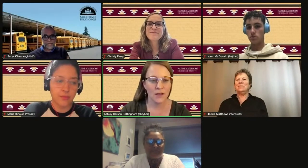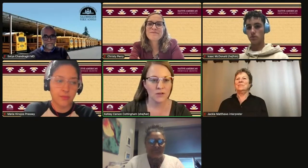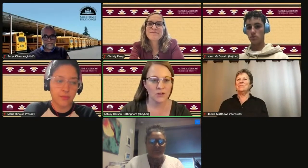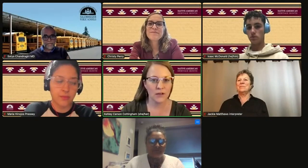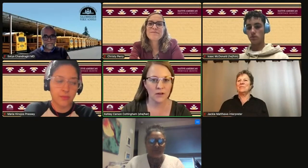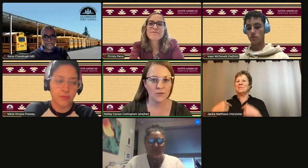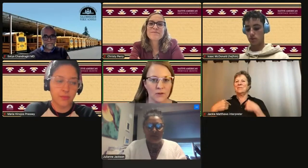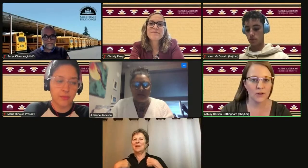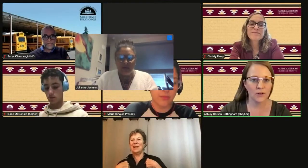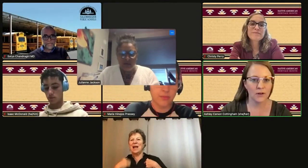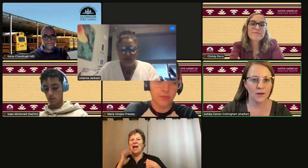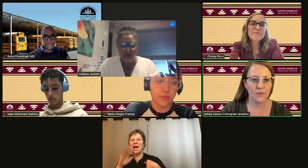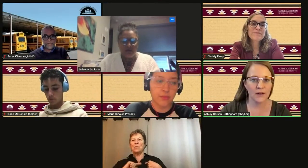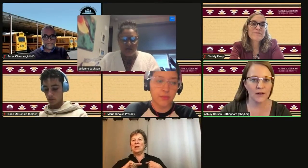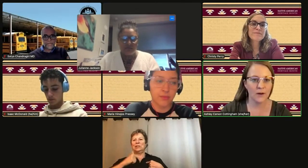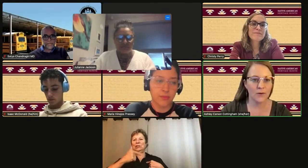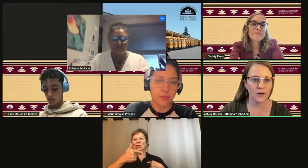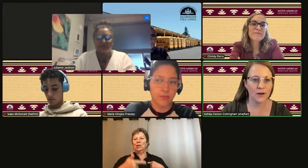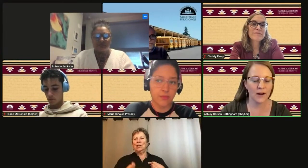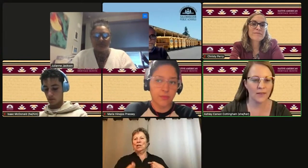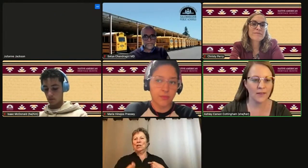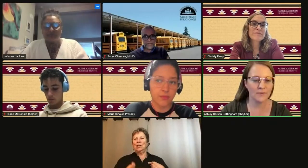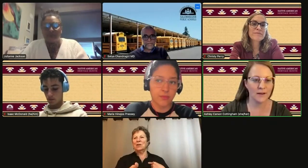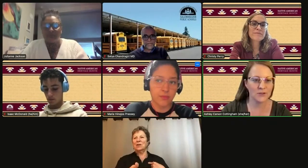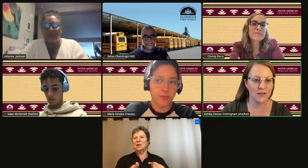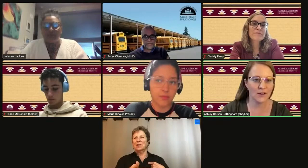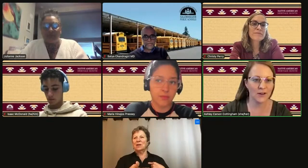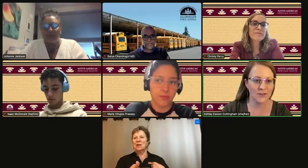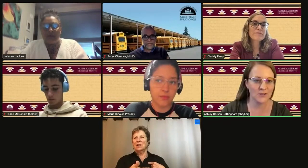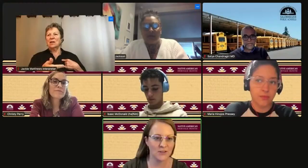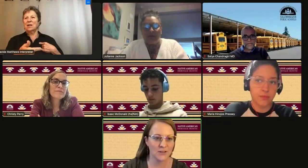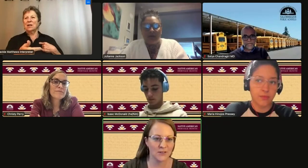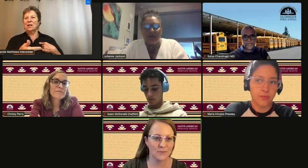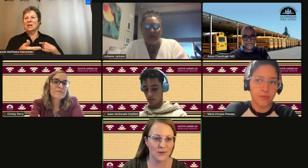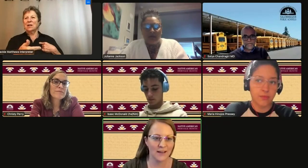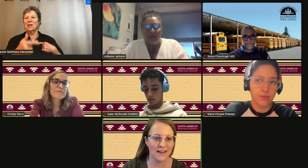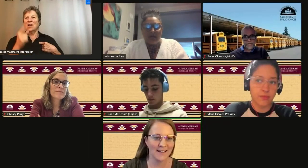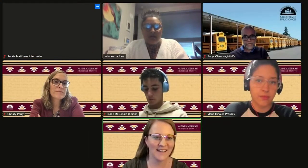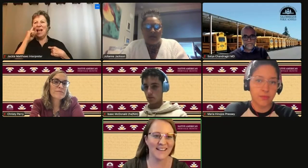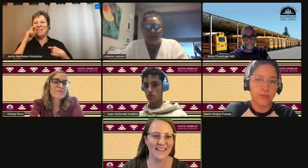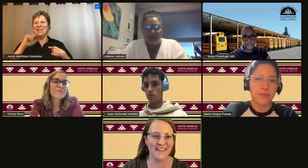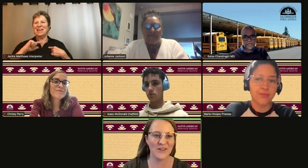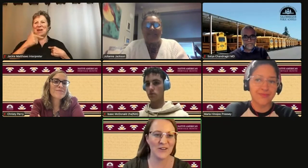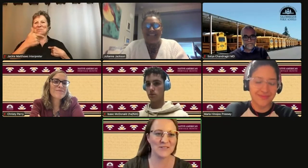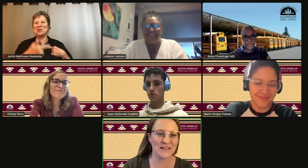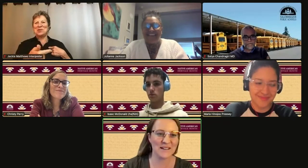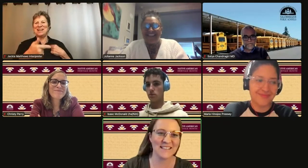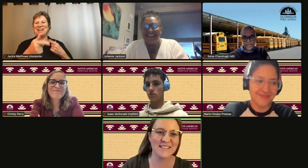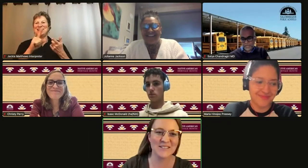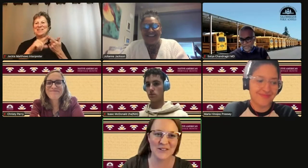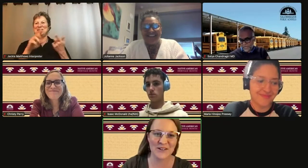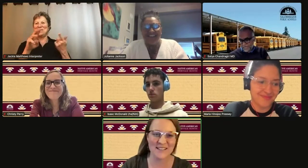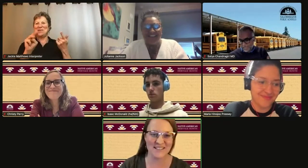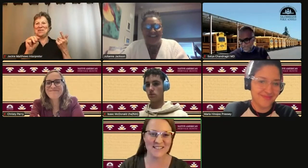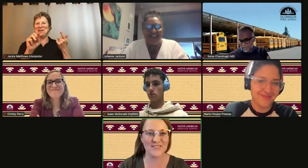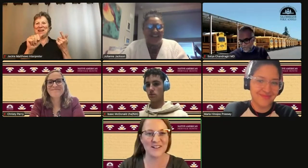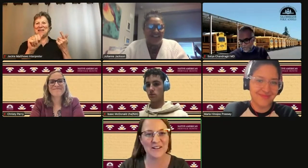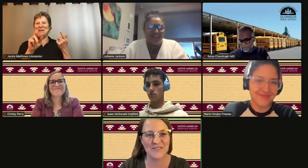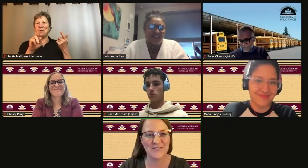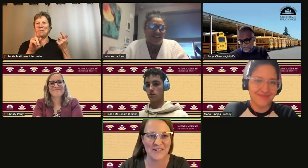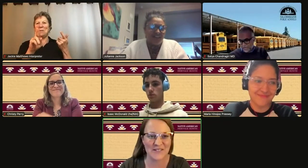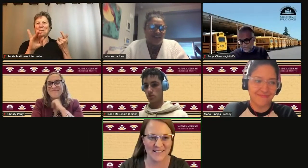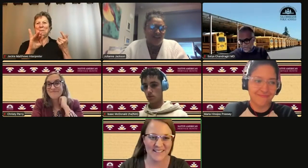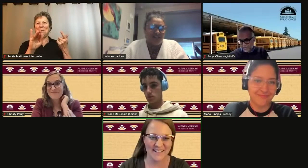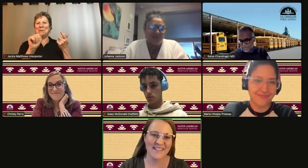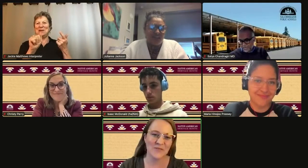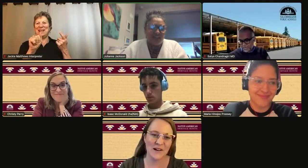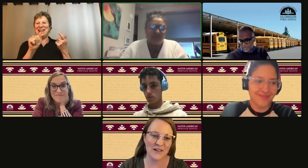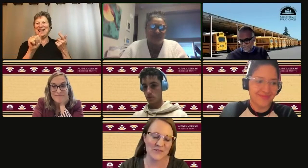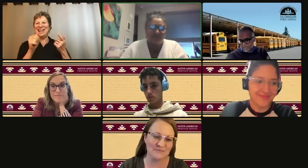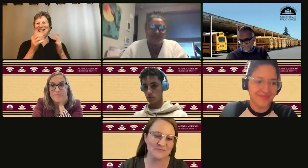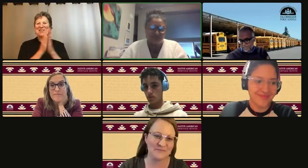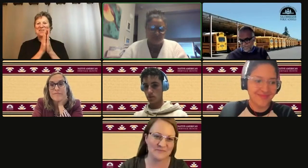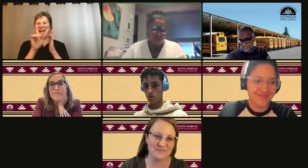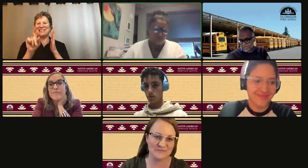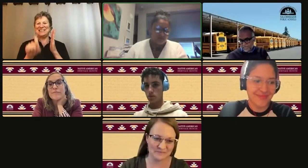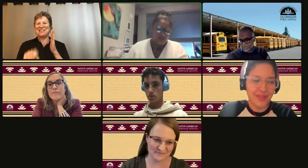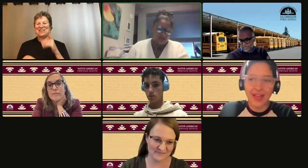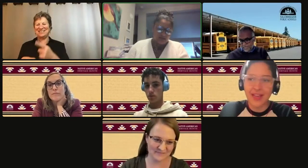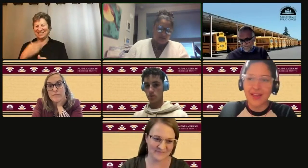HEY, I AM GOING TO TURN IT